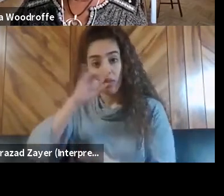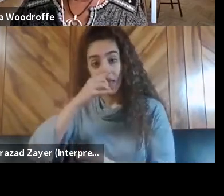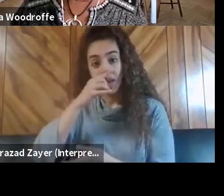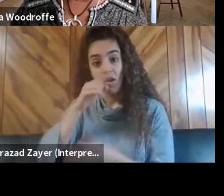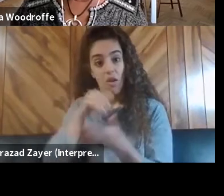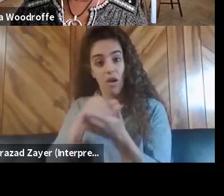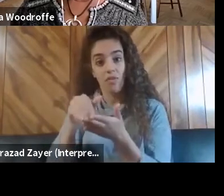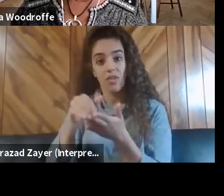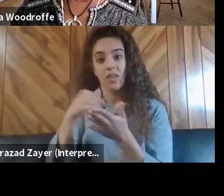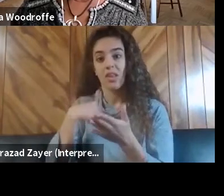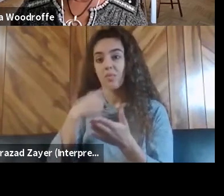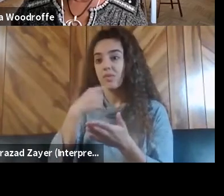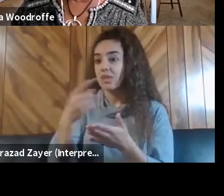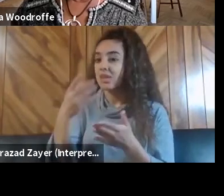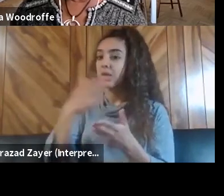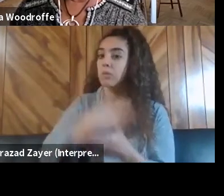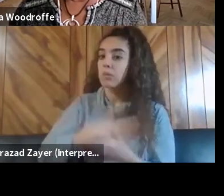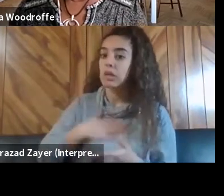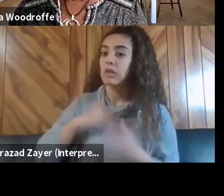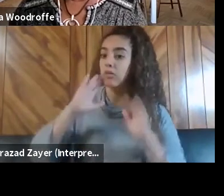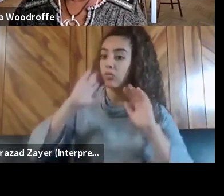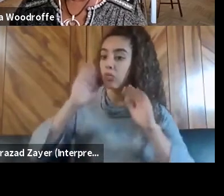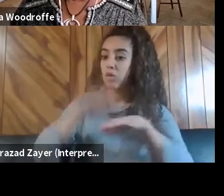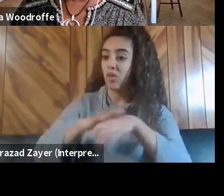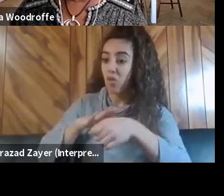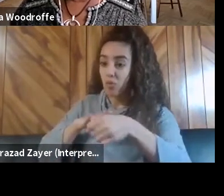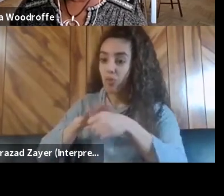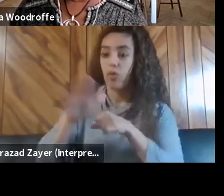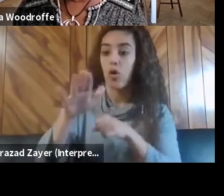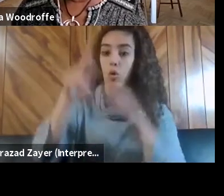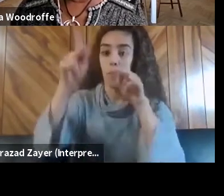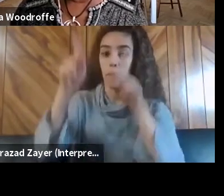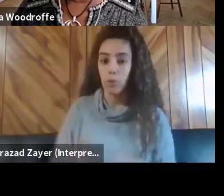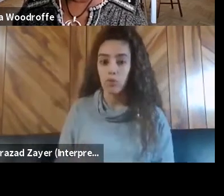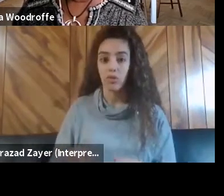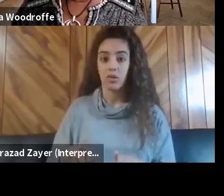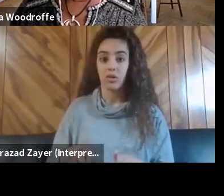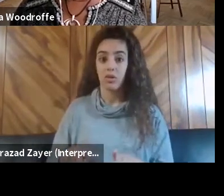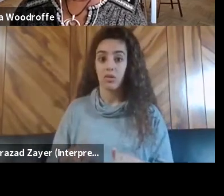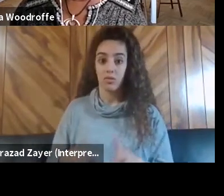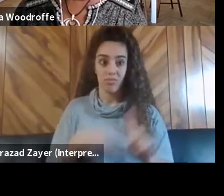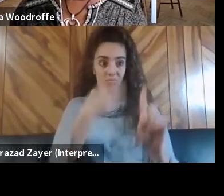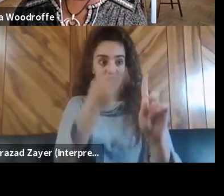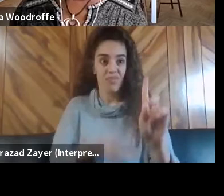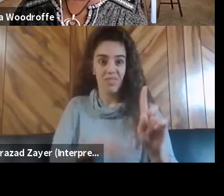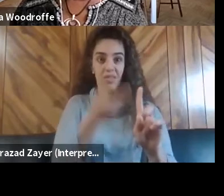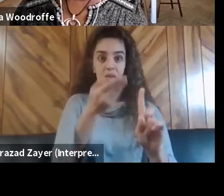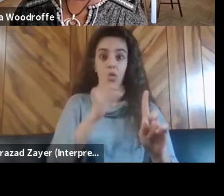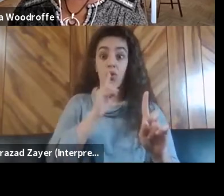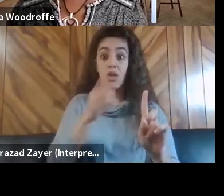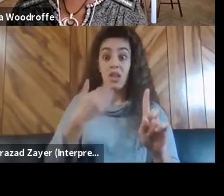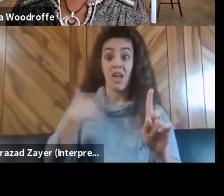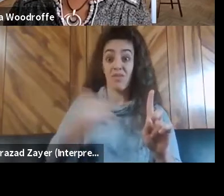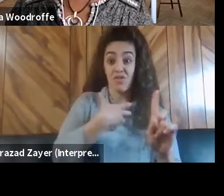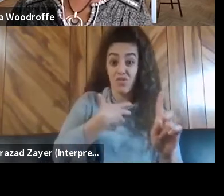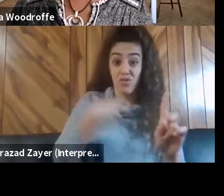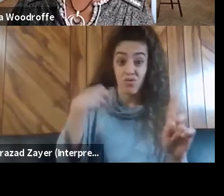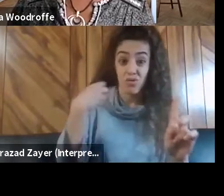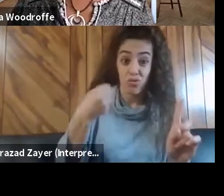what your document this IEP is a holistic document, and sometimes you find yourself screaming saying, It's not all you know, he